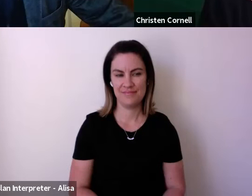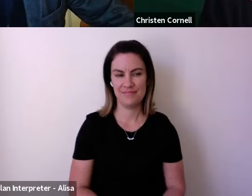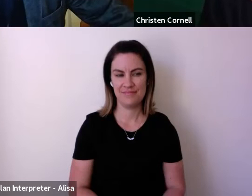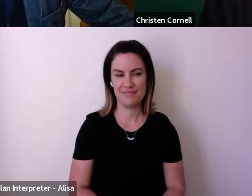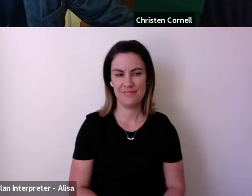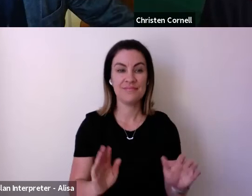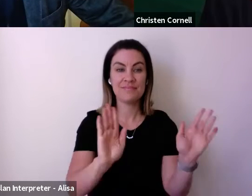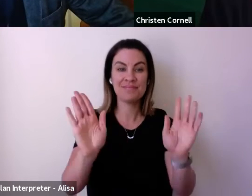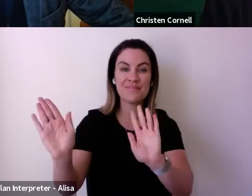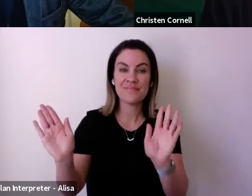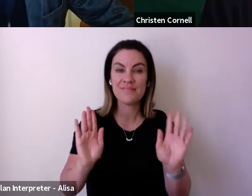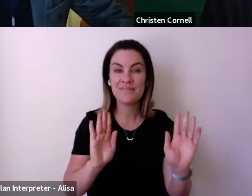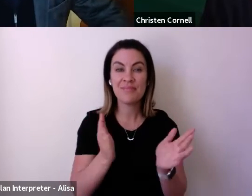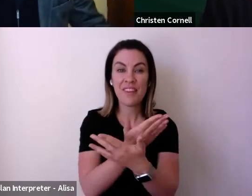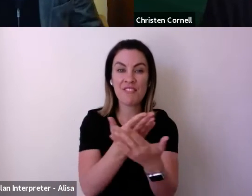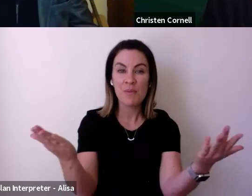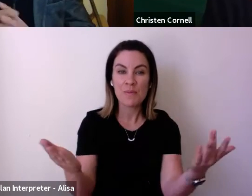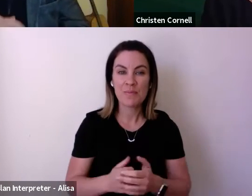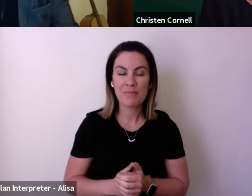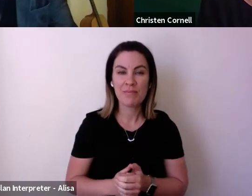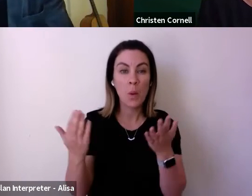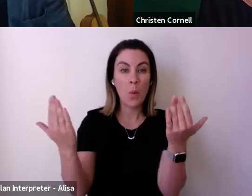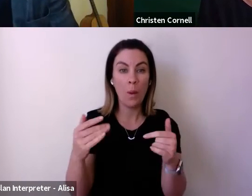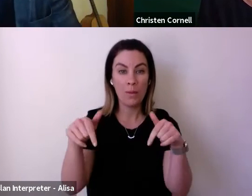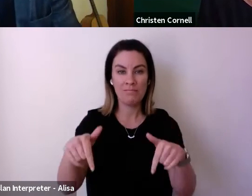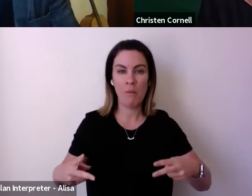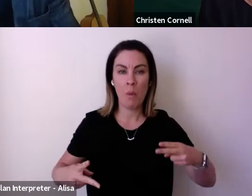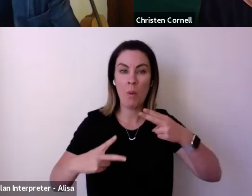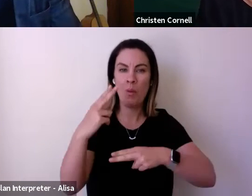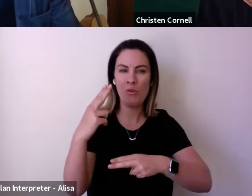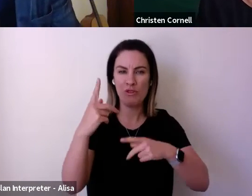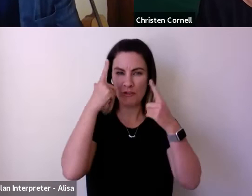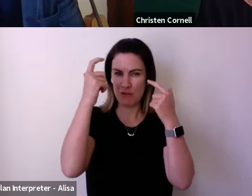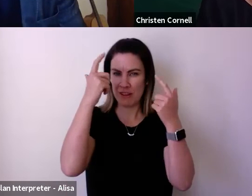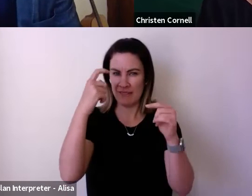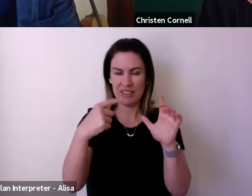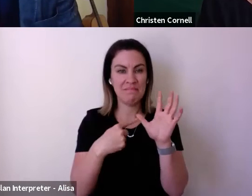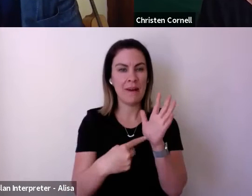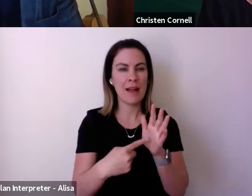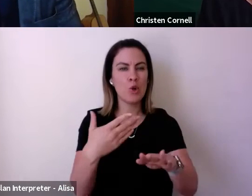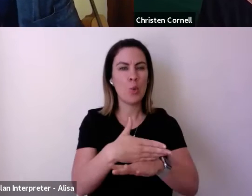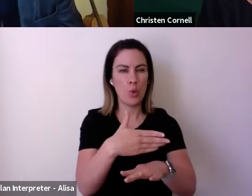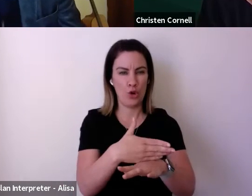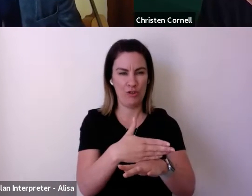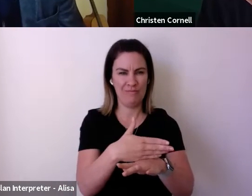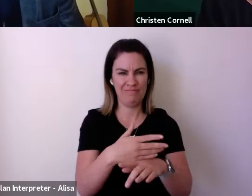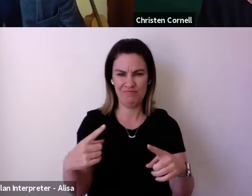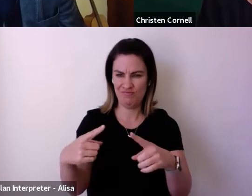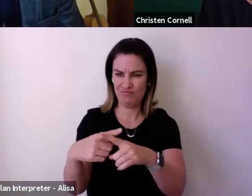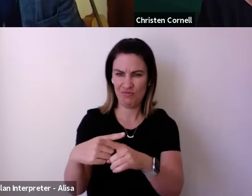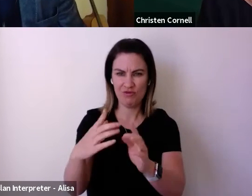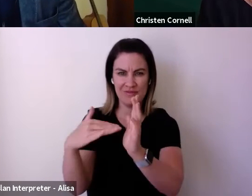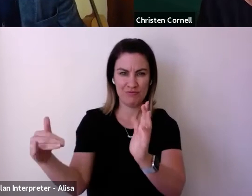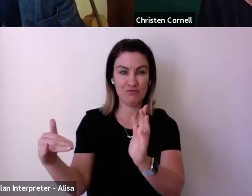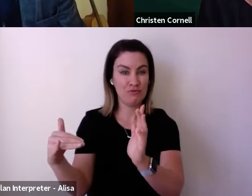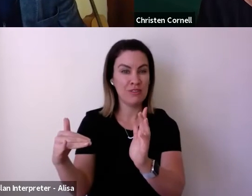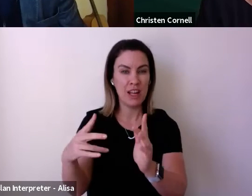Christen Cornell: Hello everyone, and welcome to the launch of Creativity at Work: Interdisciplinary learning in industry and community settings.